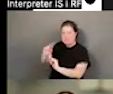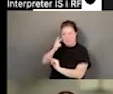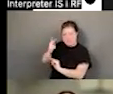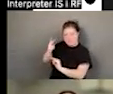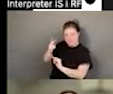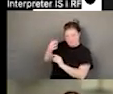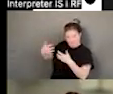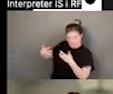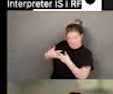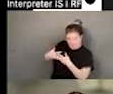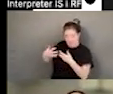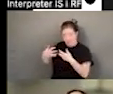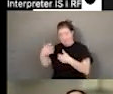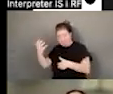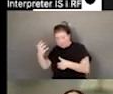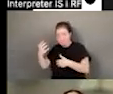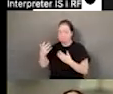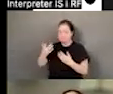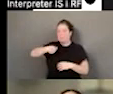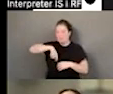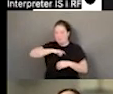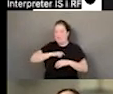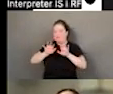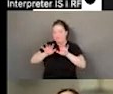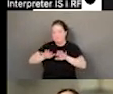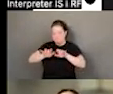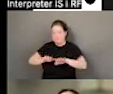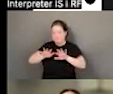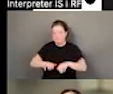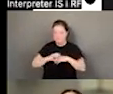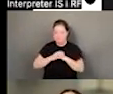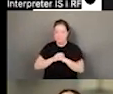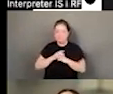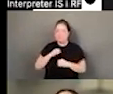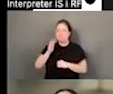So the URLs are quite long, but I will share these links in the chats